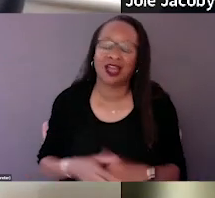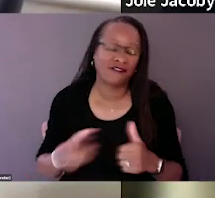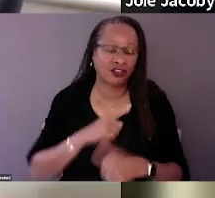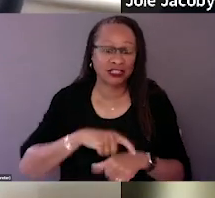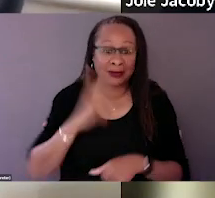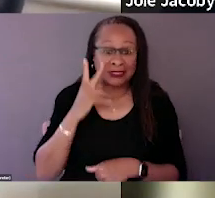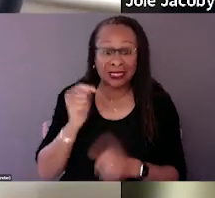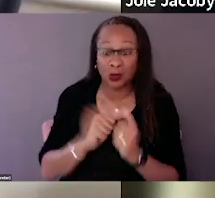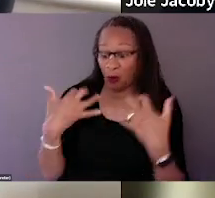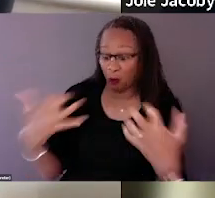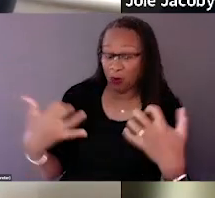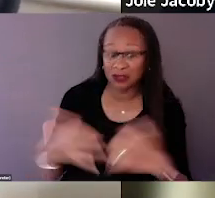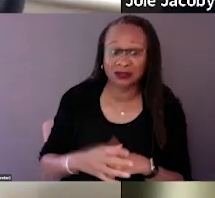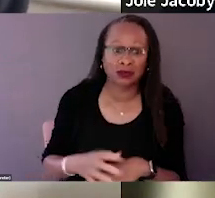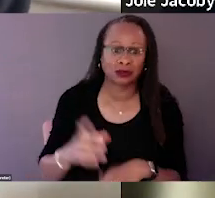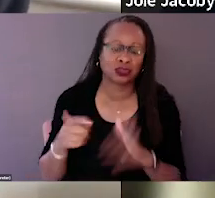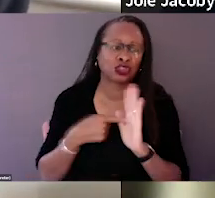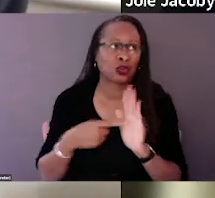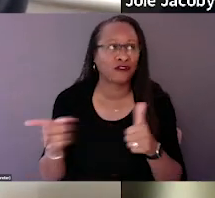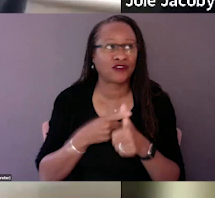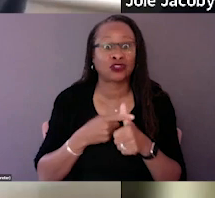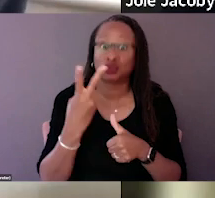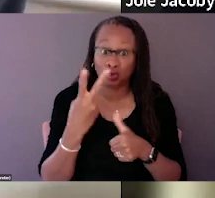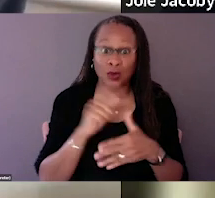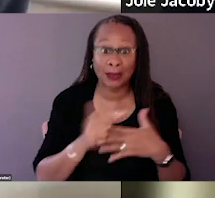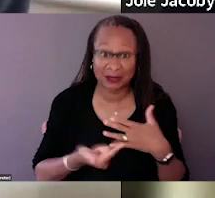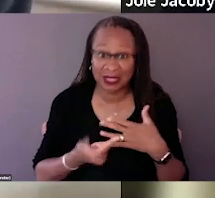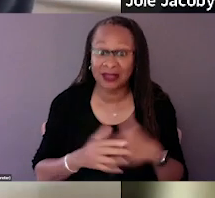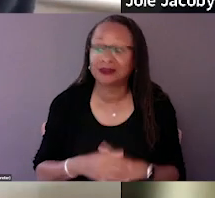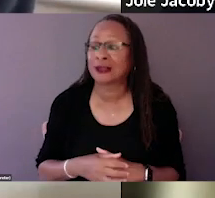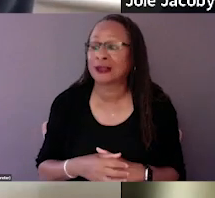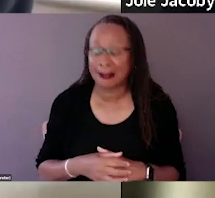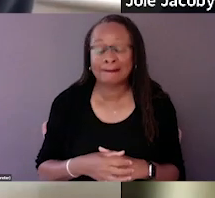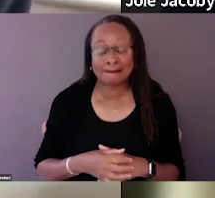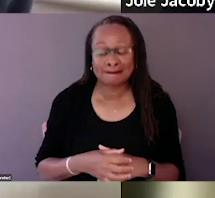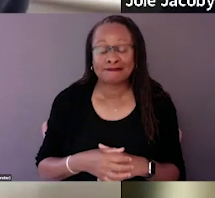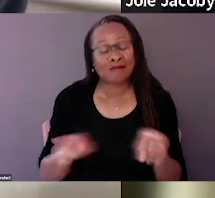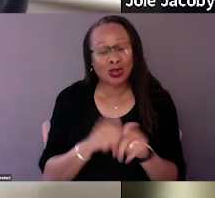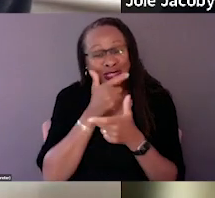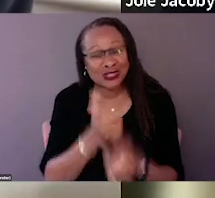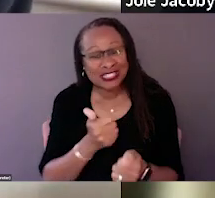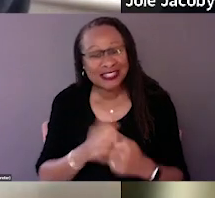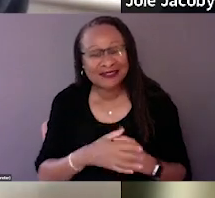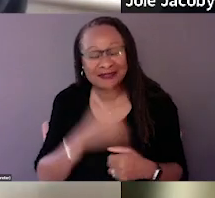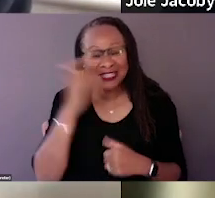We showed the first two there, so it was also interesting, 'cause the first episode it's,